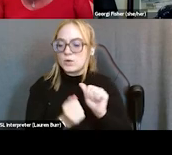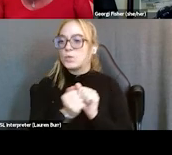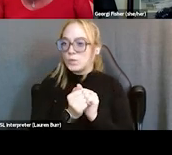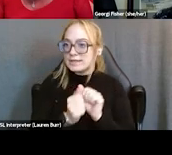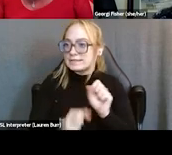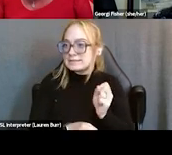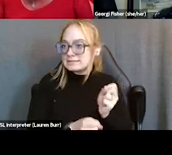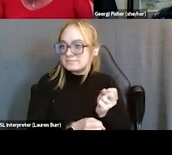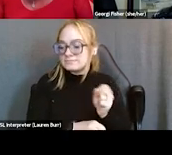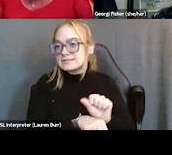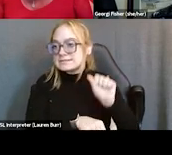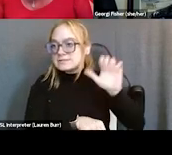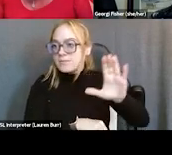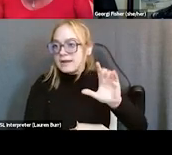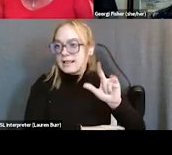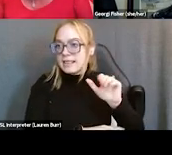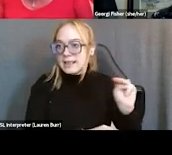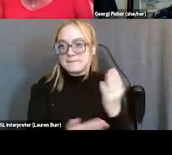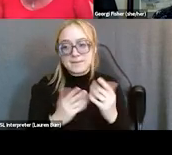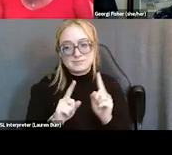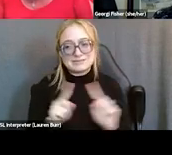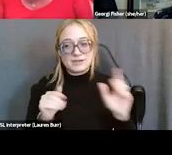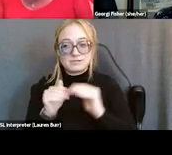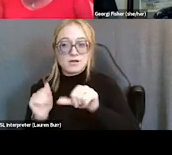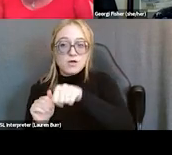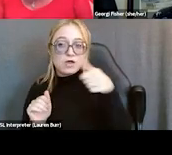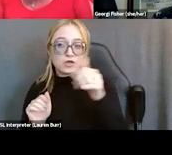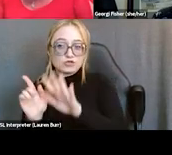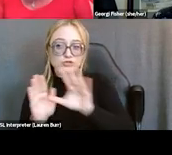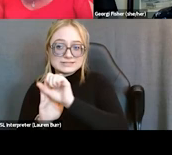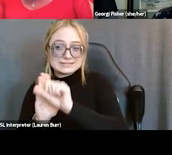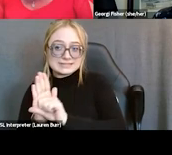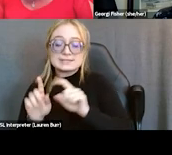is maybe different than how it's done across the country, but our specific process is that we work